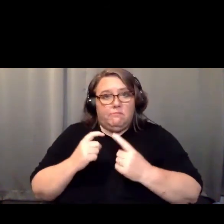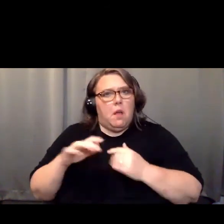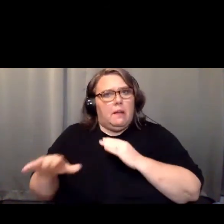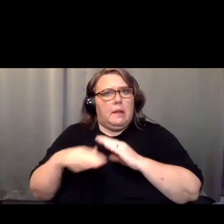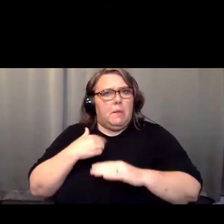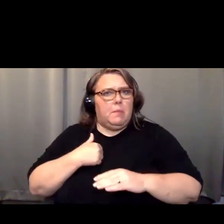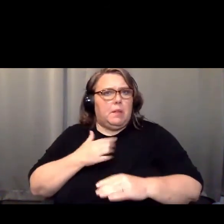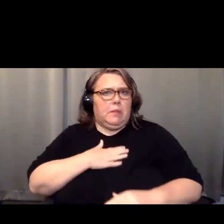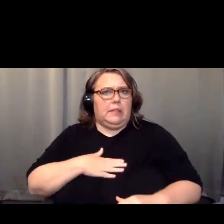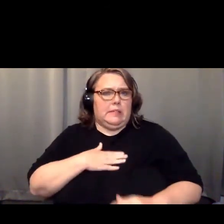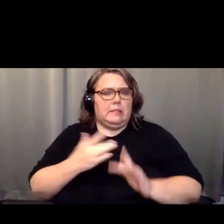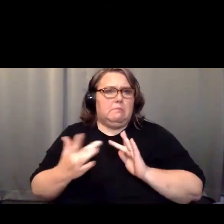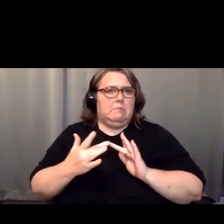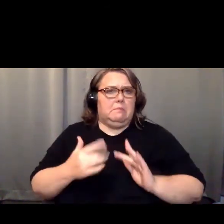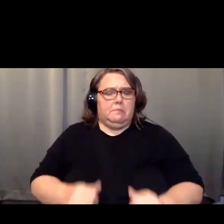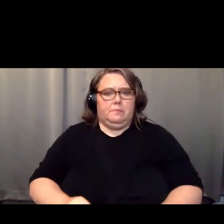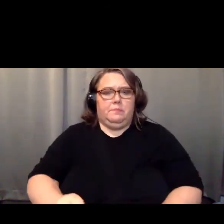feel free to reach out to me, so.